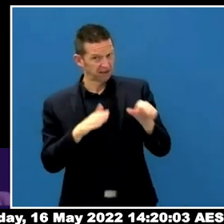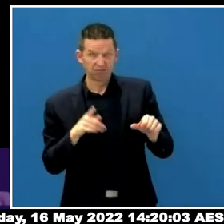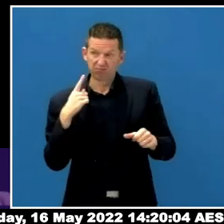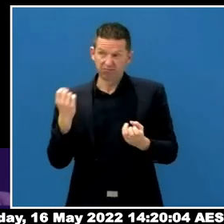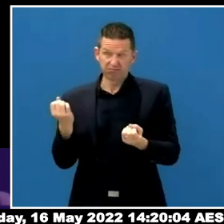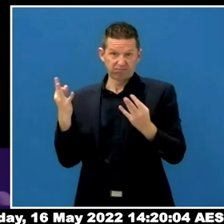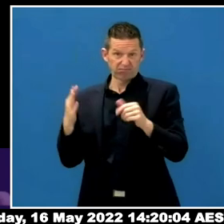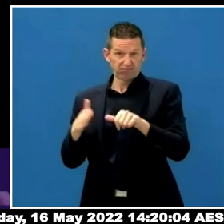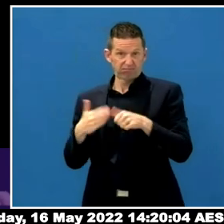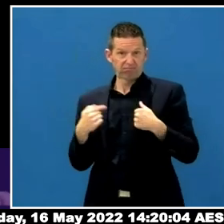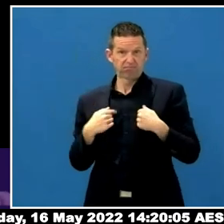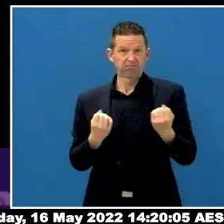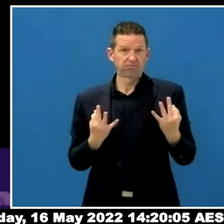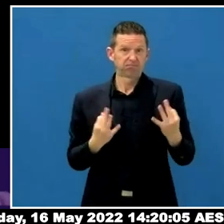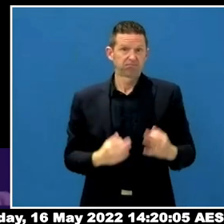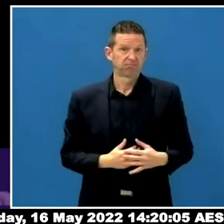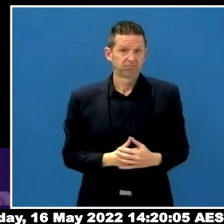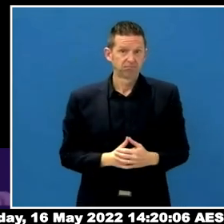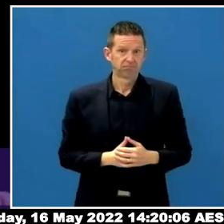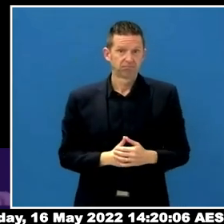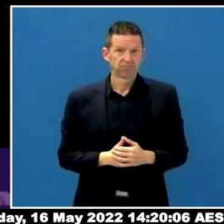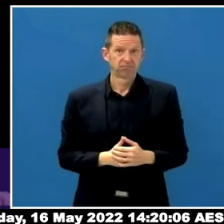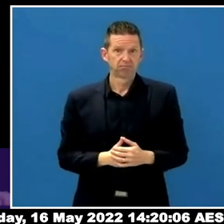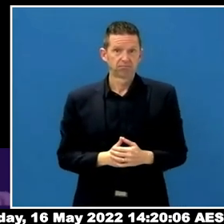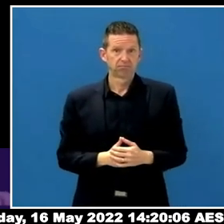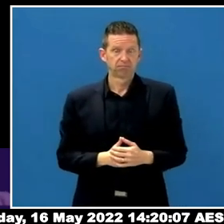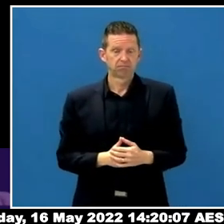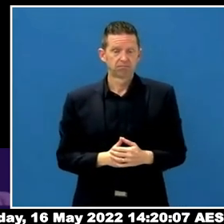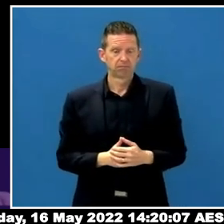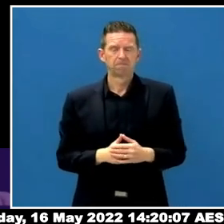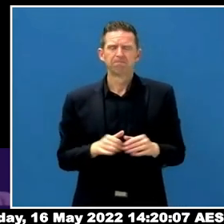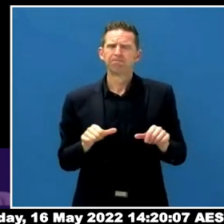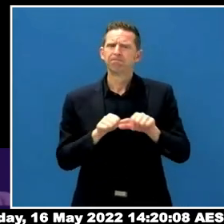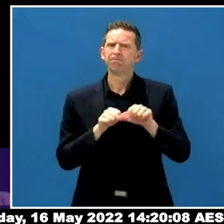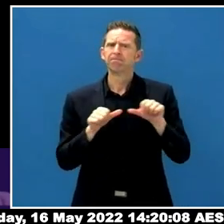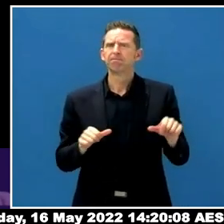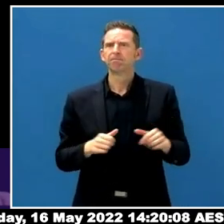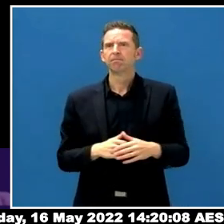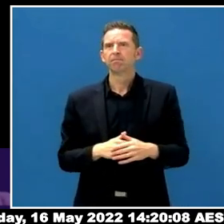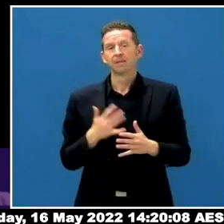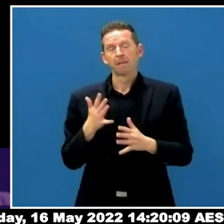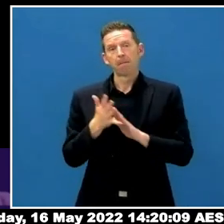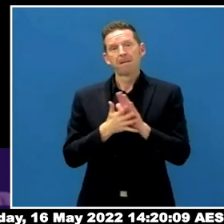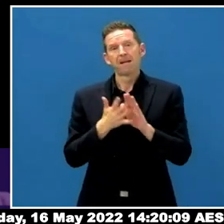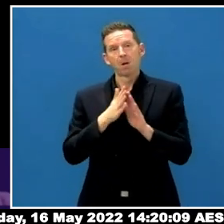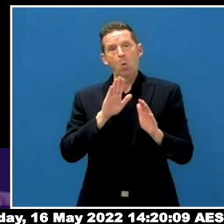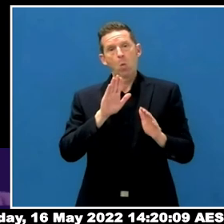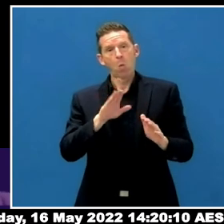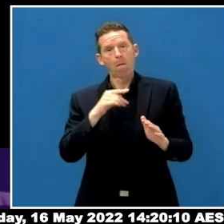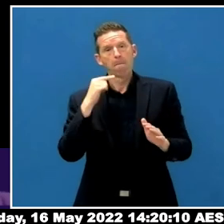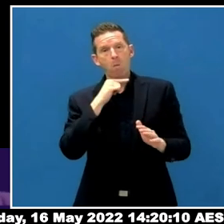So effectively, my words, Simon was locked in with Afford for that period of time.